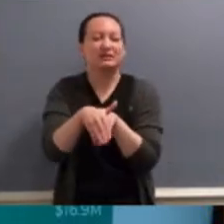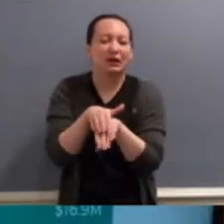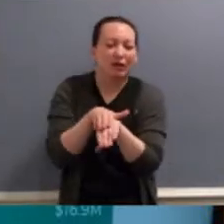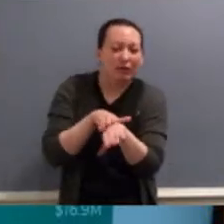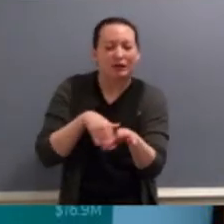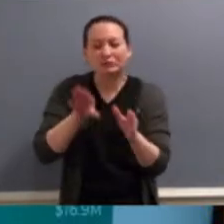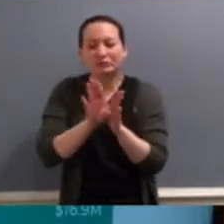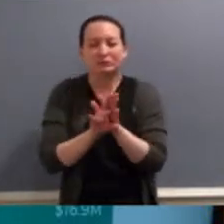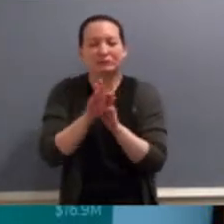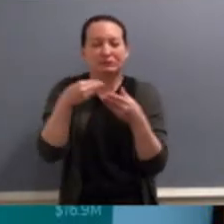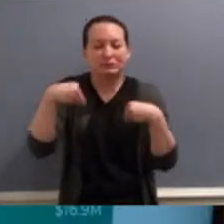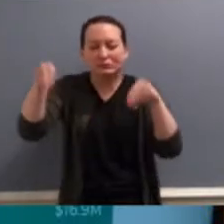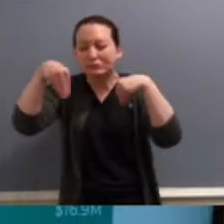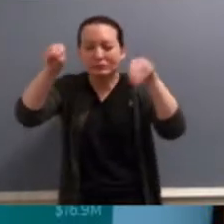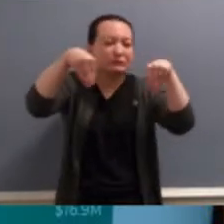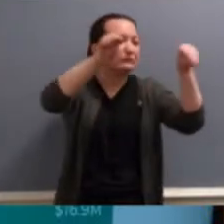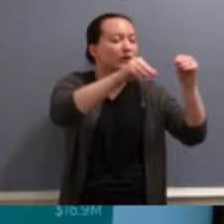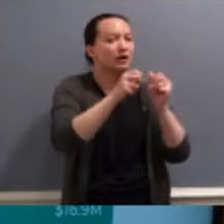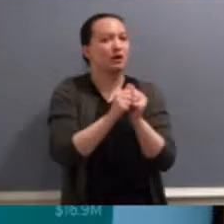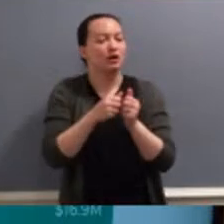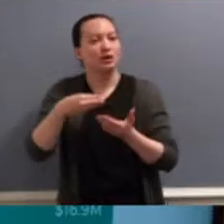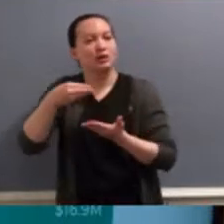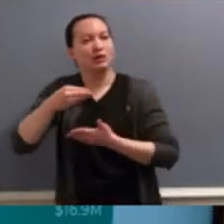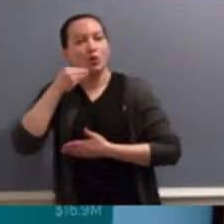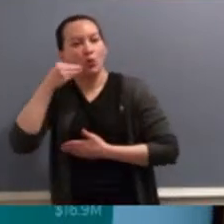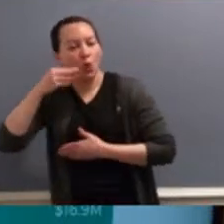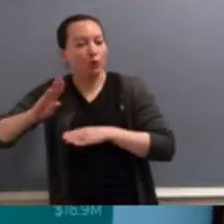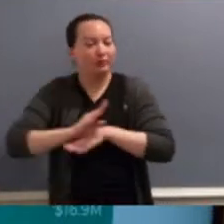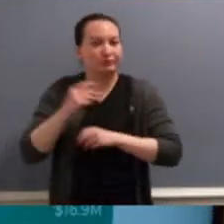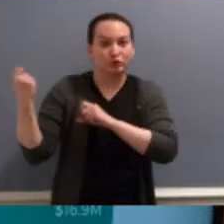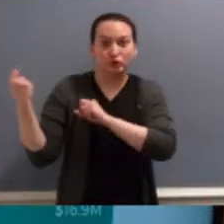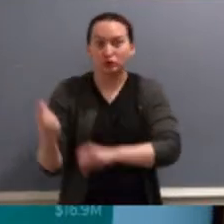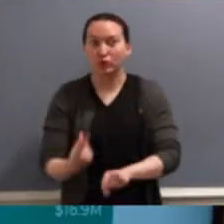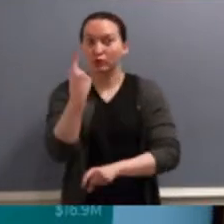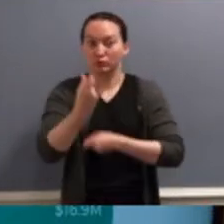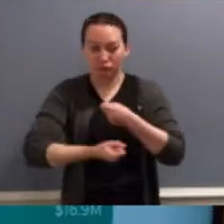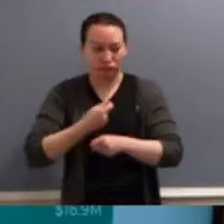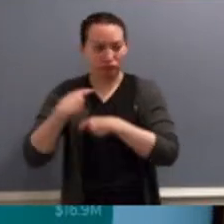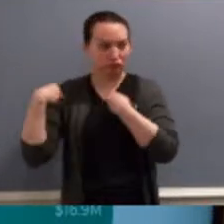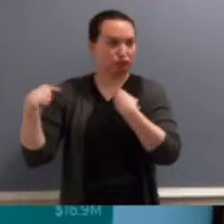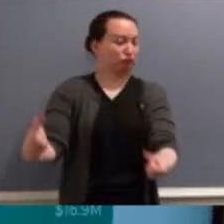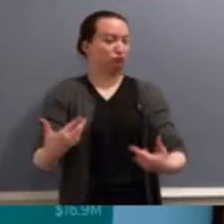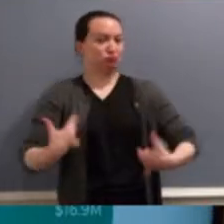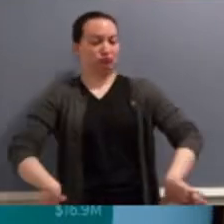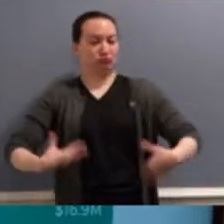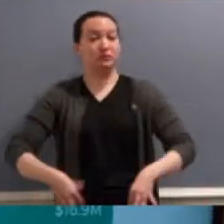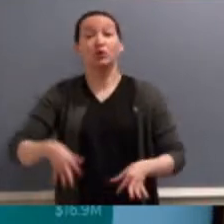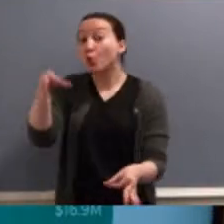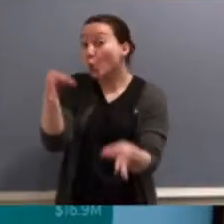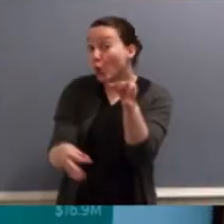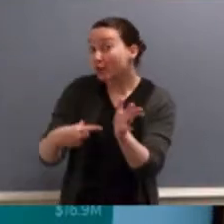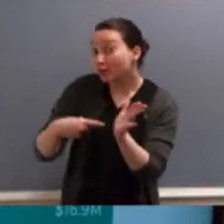market with with real estate having been very very strong in the last year court fees and fines are